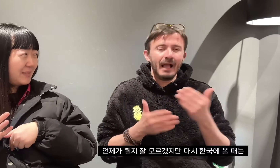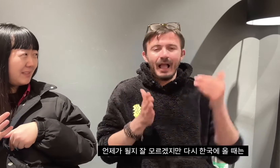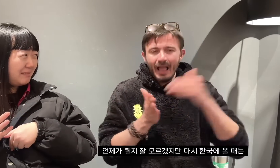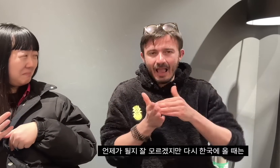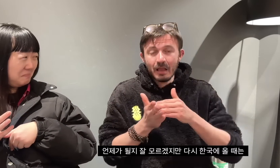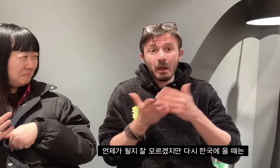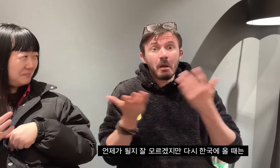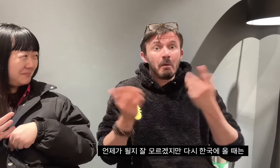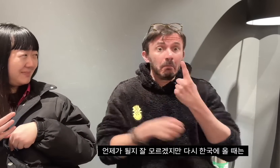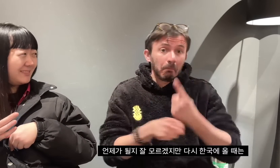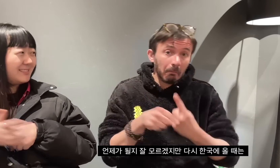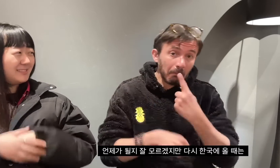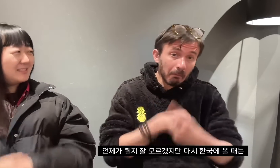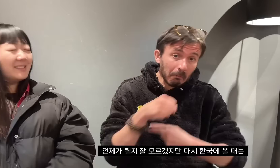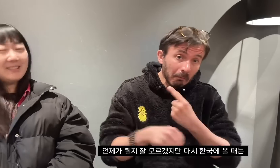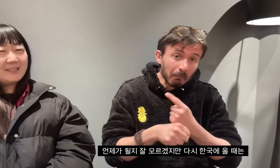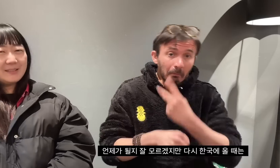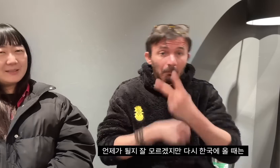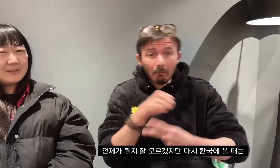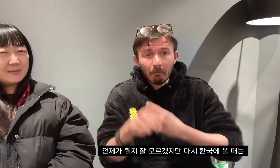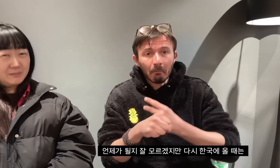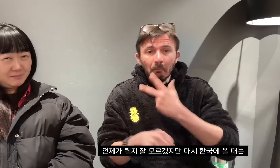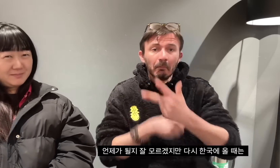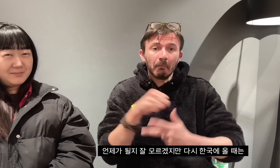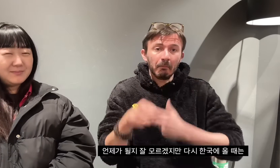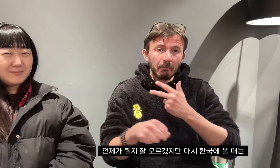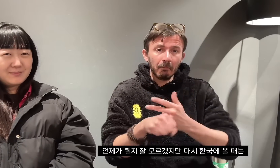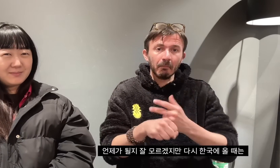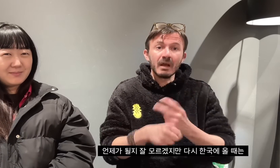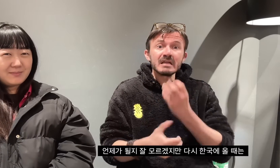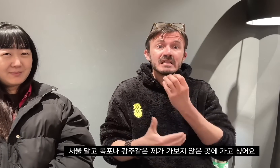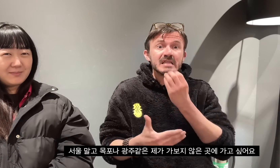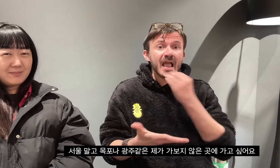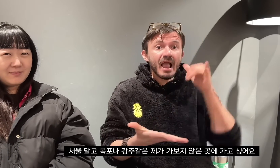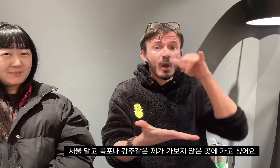I don't know when it will be, but when I come back to Korea,